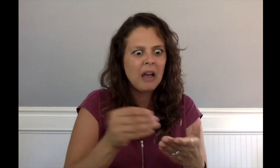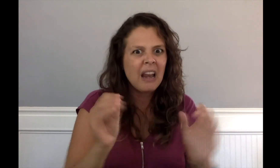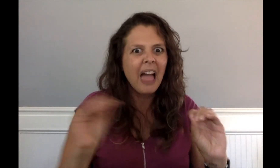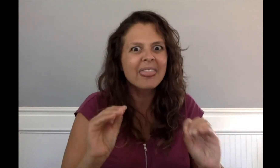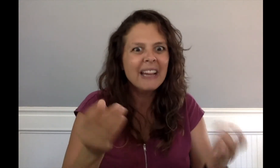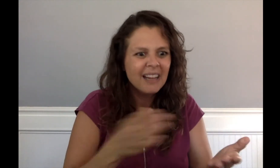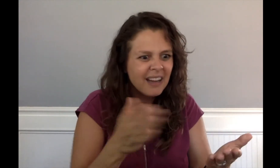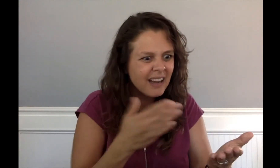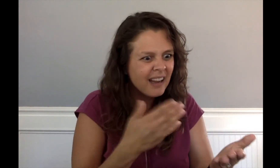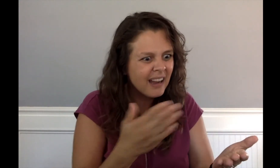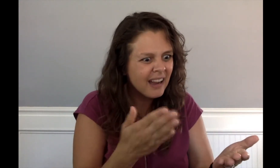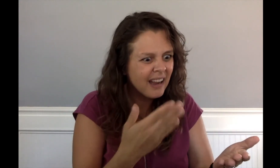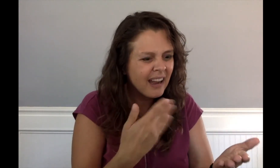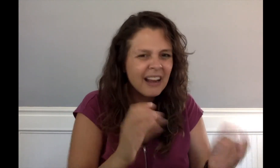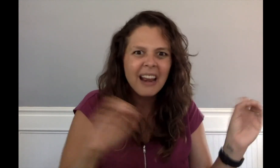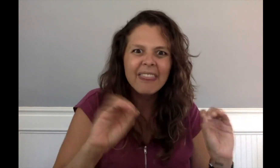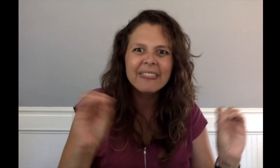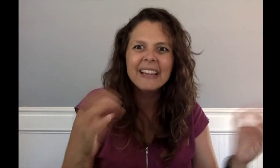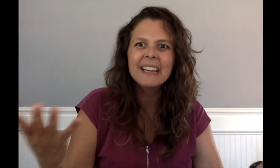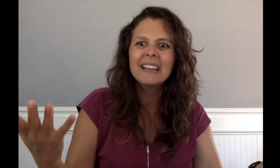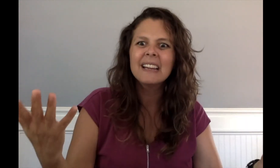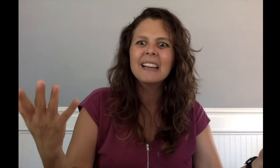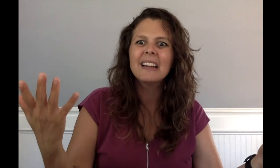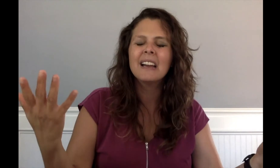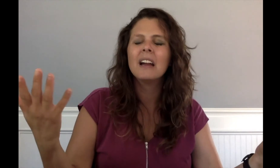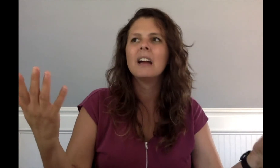"But there's nothing inside this book!"